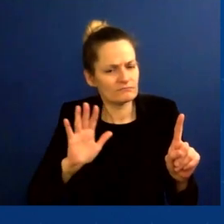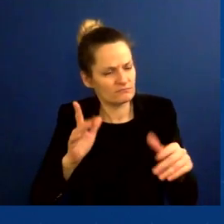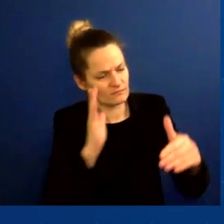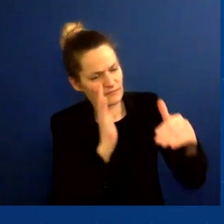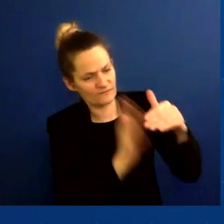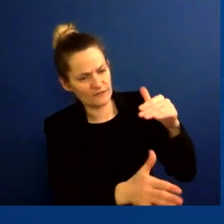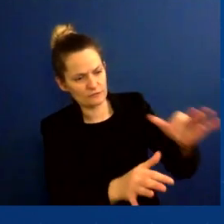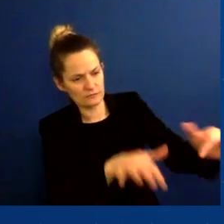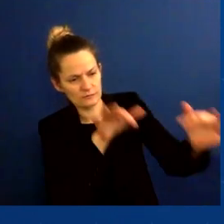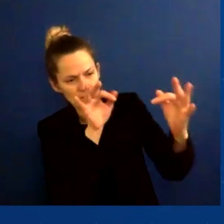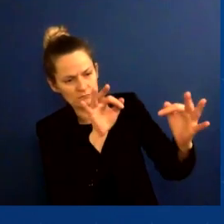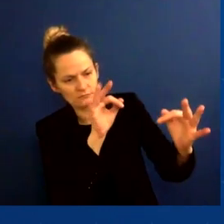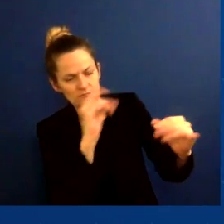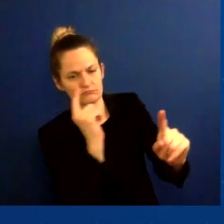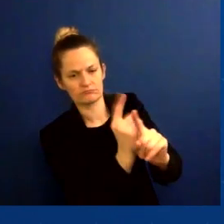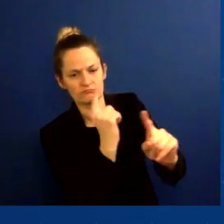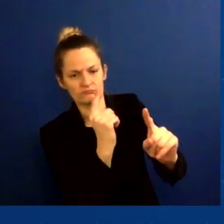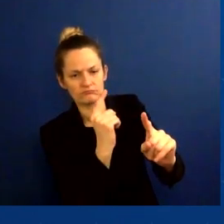that has too many exceptions like this one had,